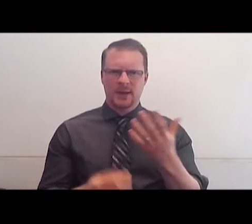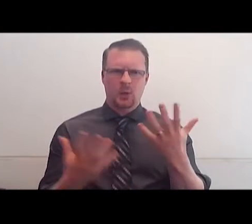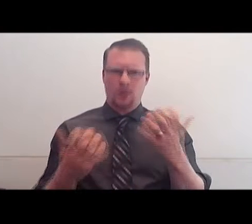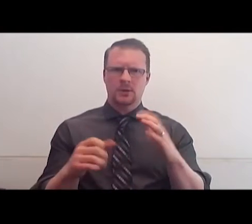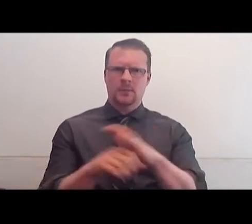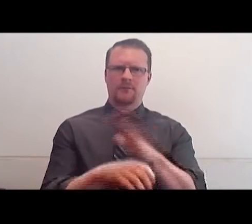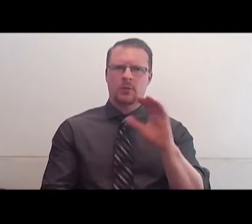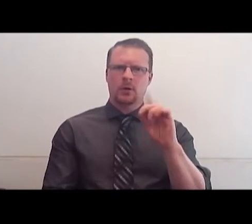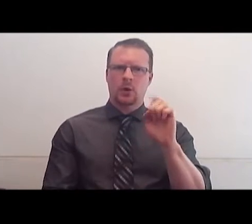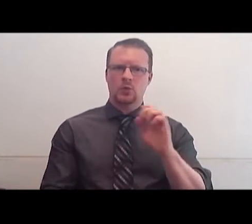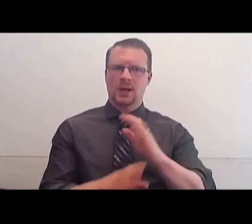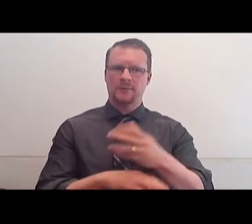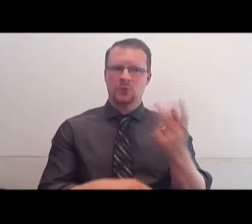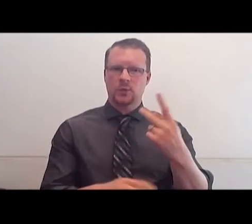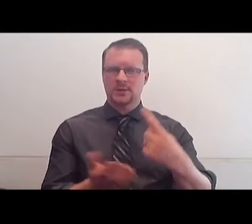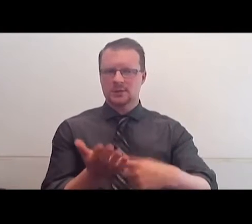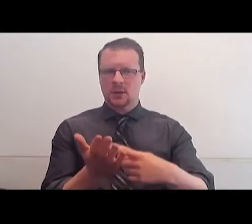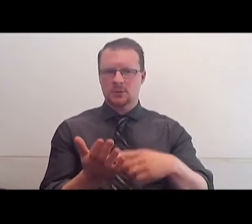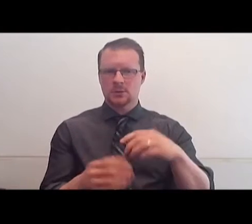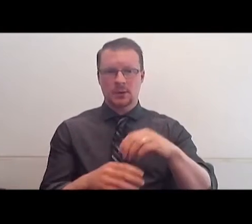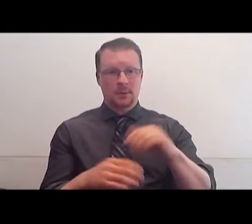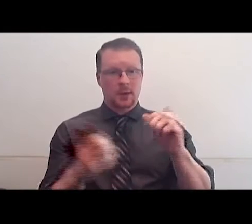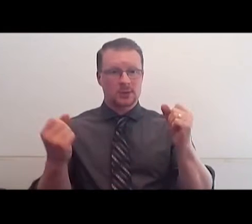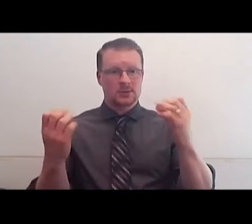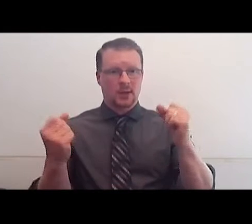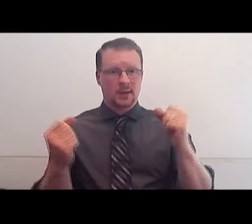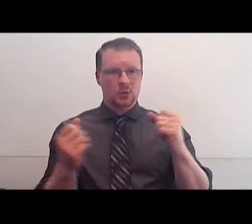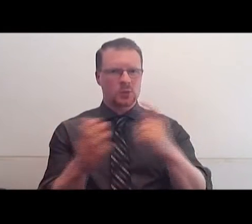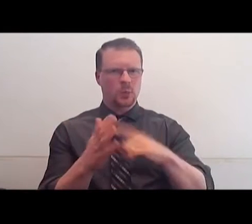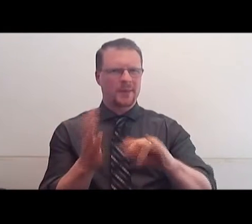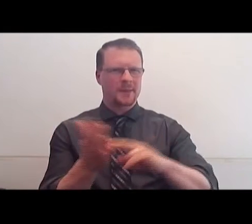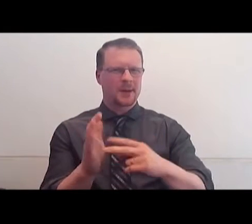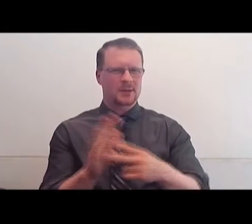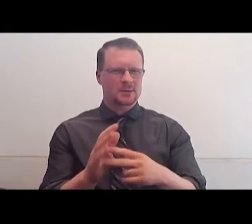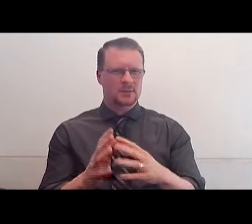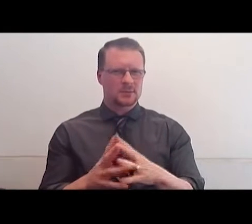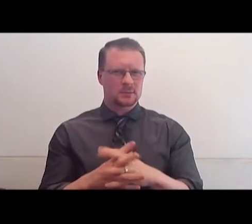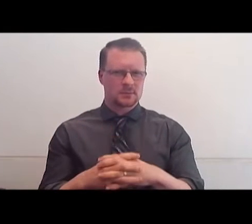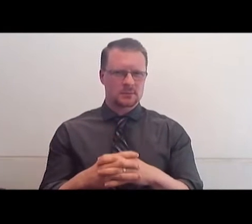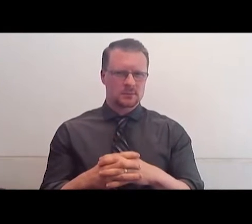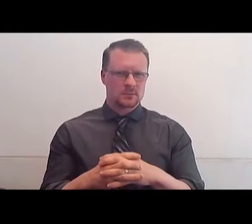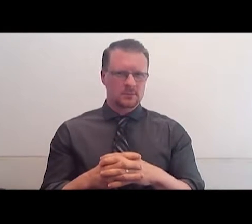So after the discussion, the patient indicated that he did want to indeed be full code.